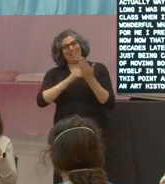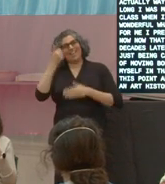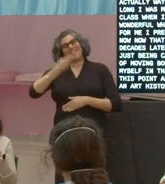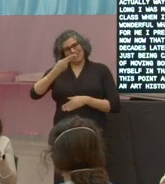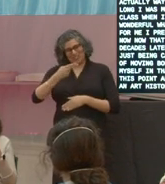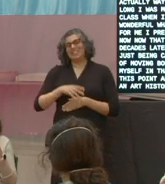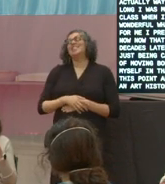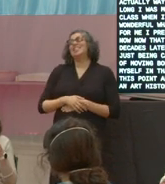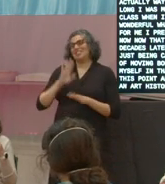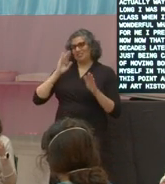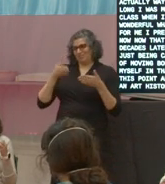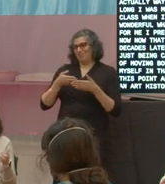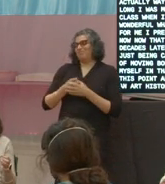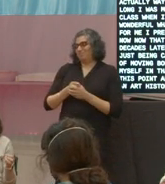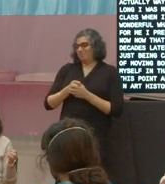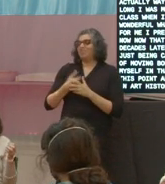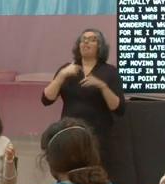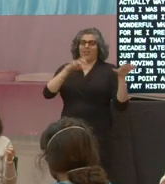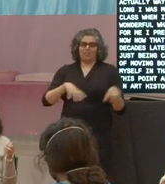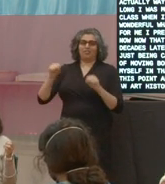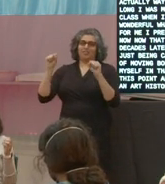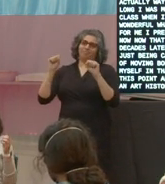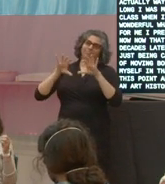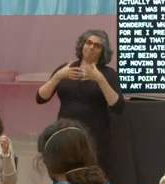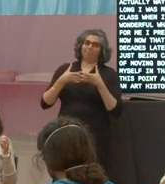looking more deeply at performance art. And so then